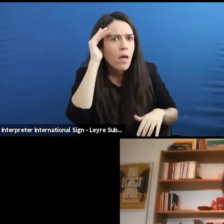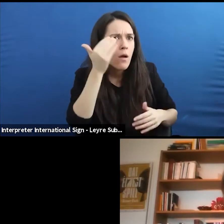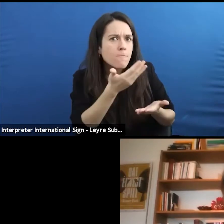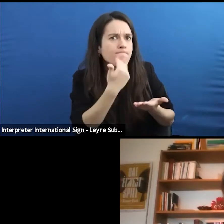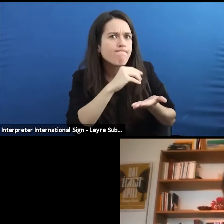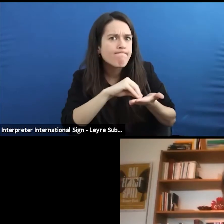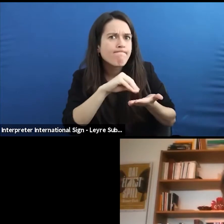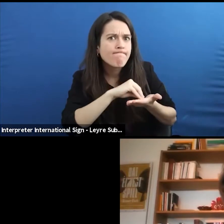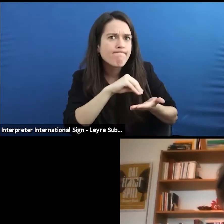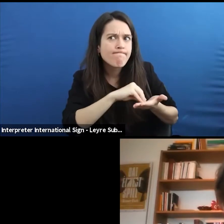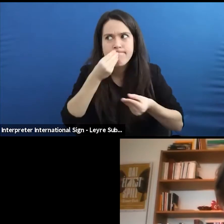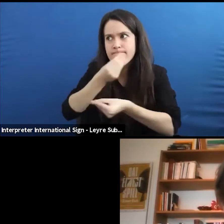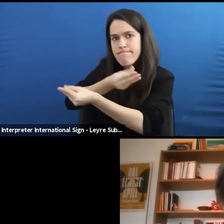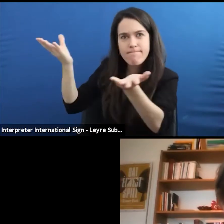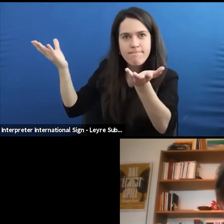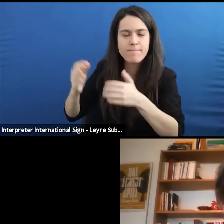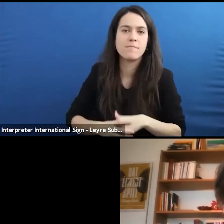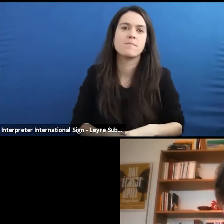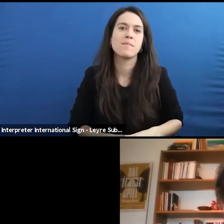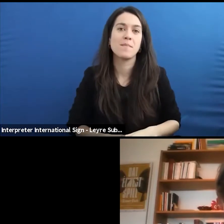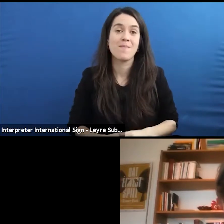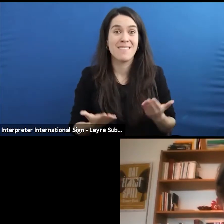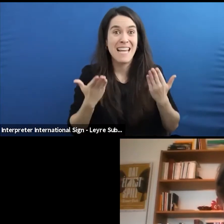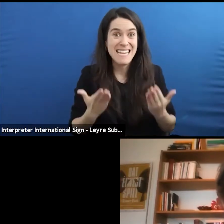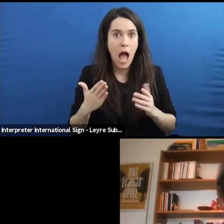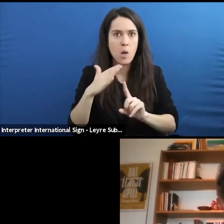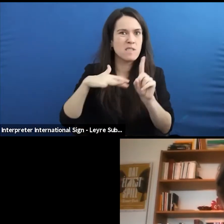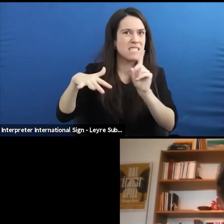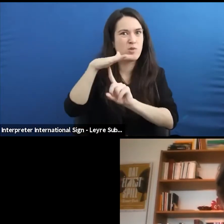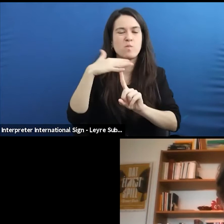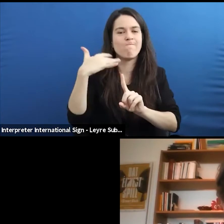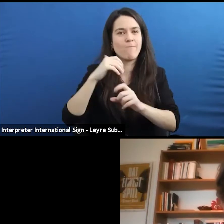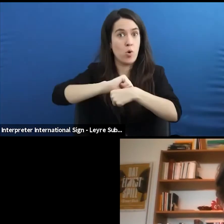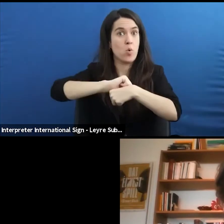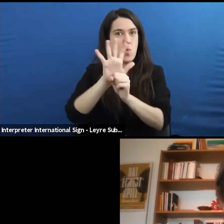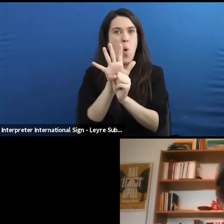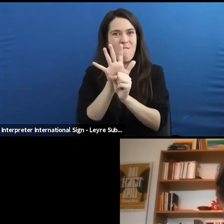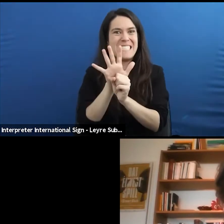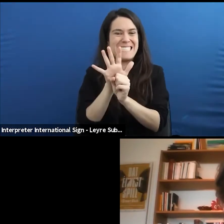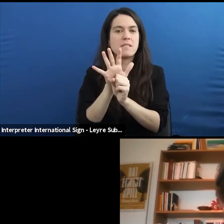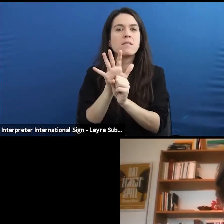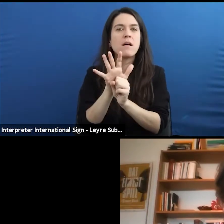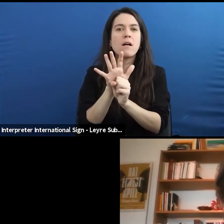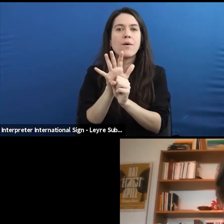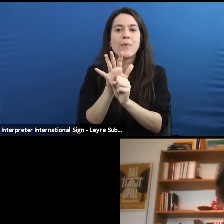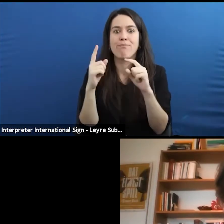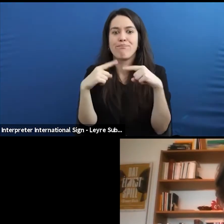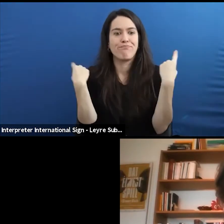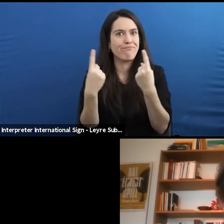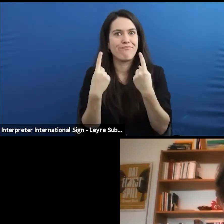Now under the special circumstances of the Covid19 pandemic with all dire consequences